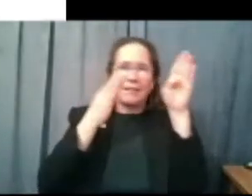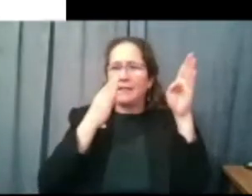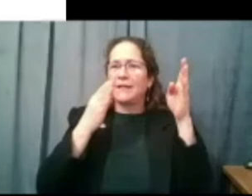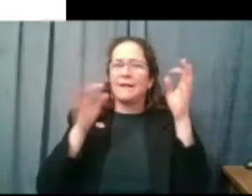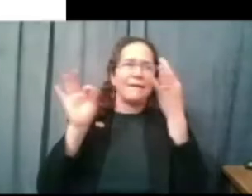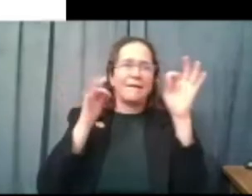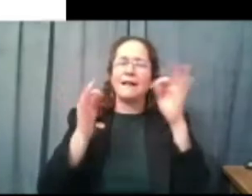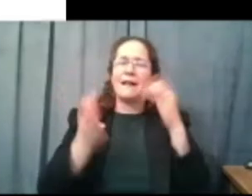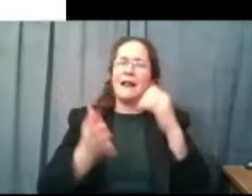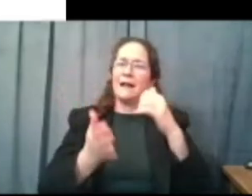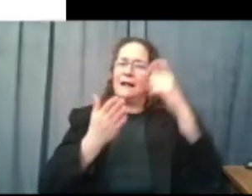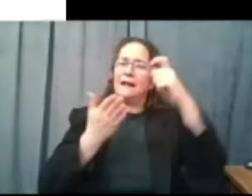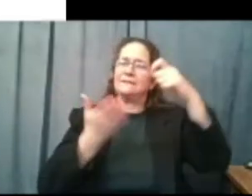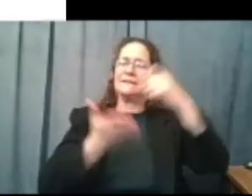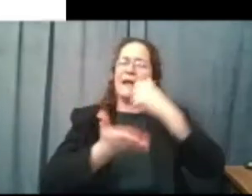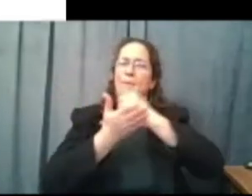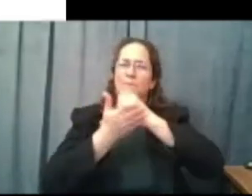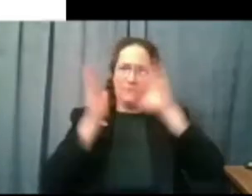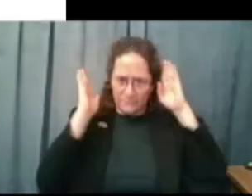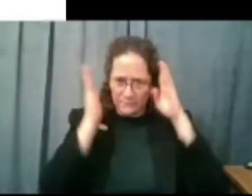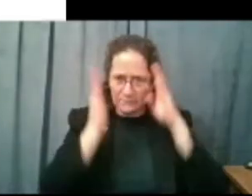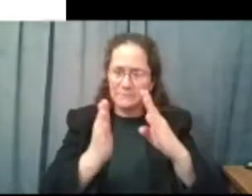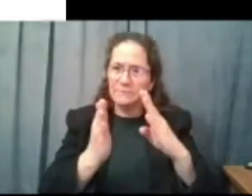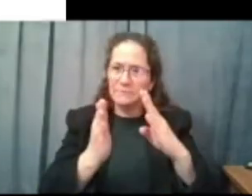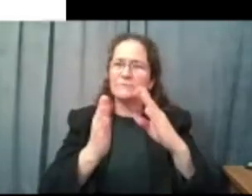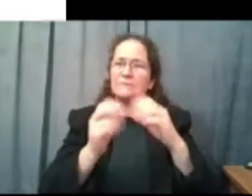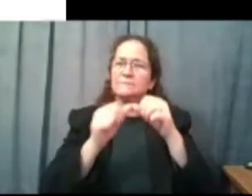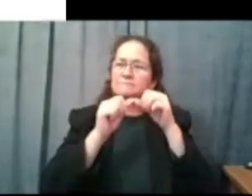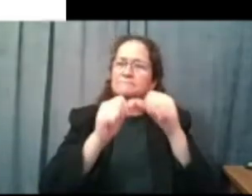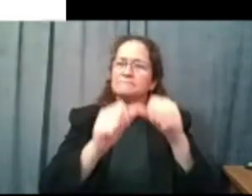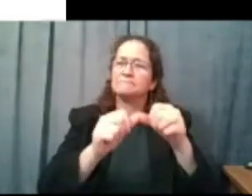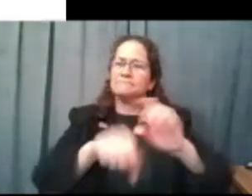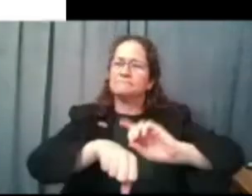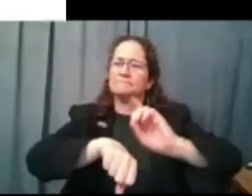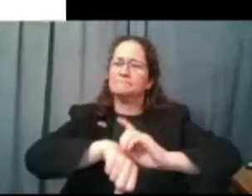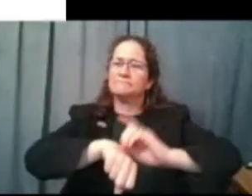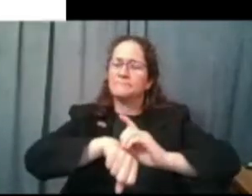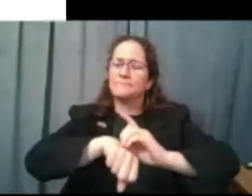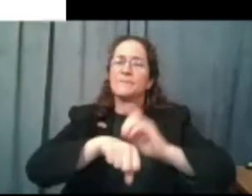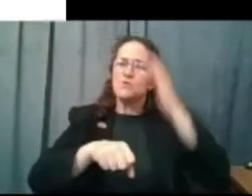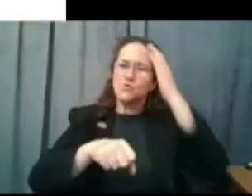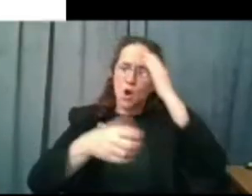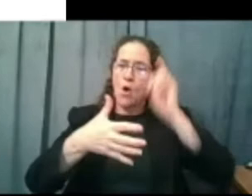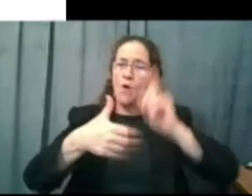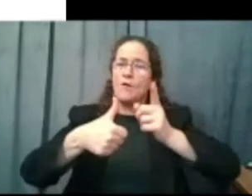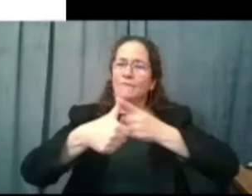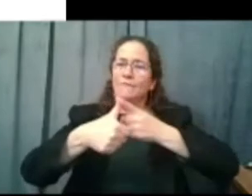so that they know that there is a sequence of operations.